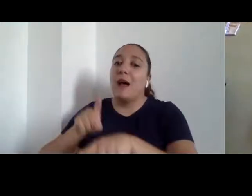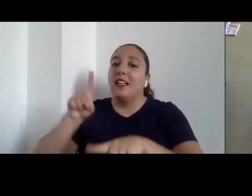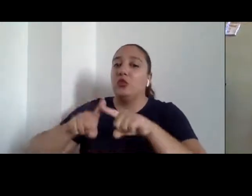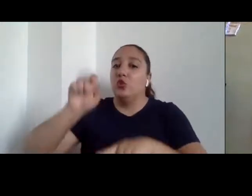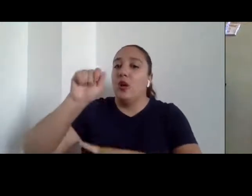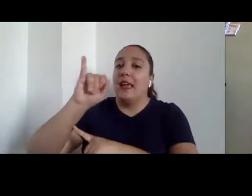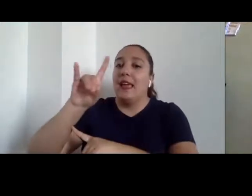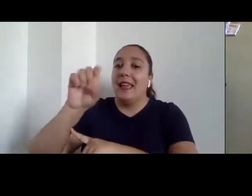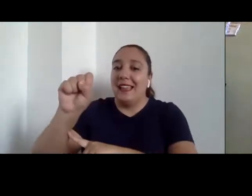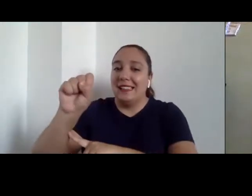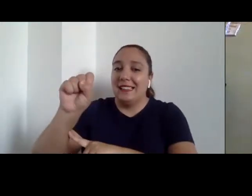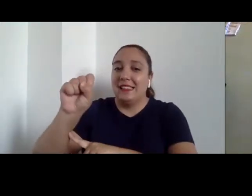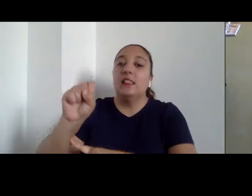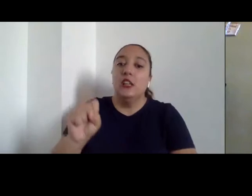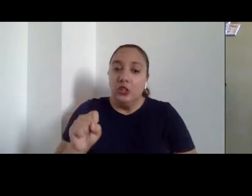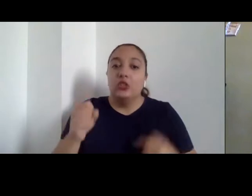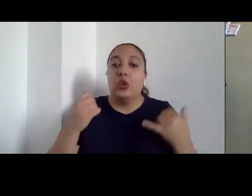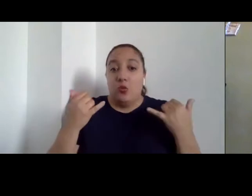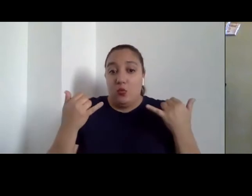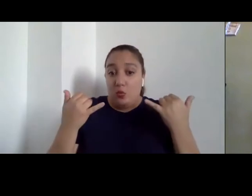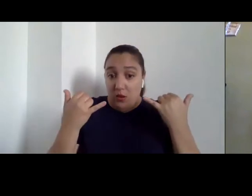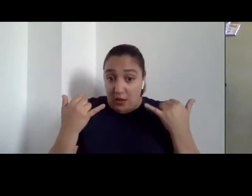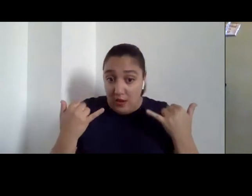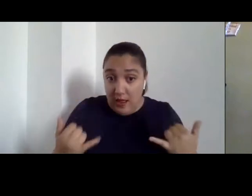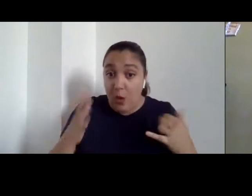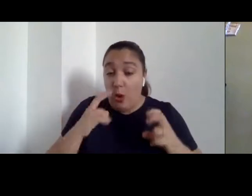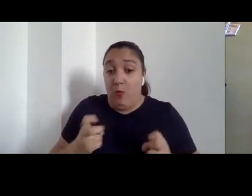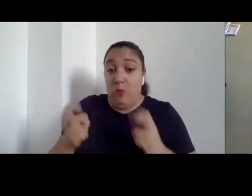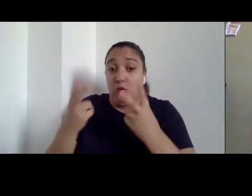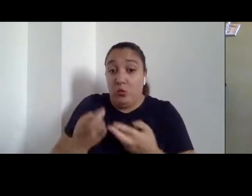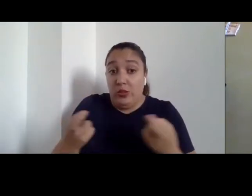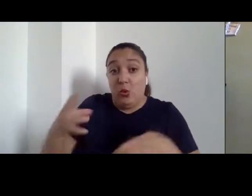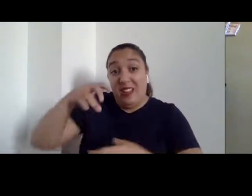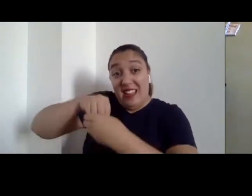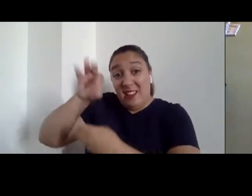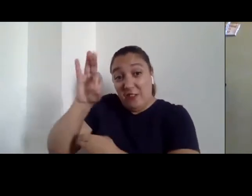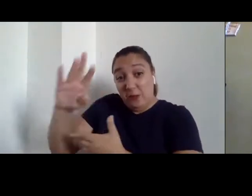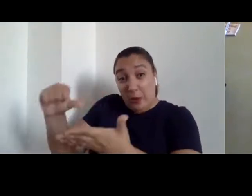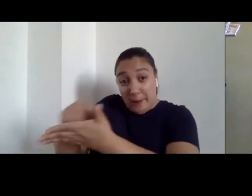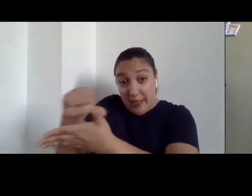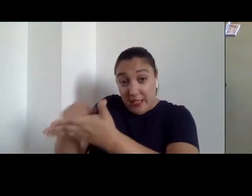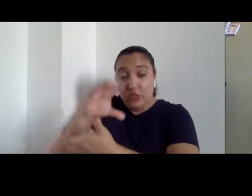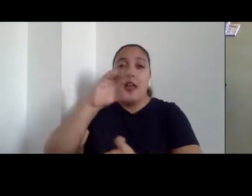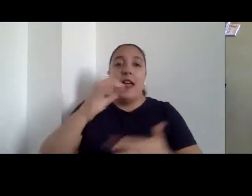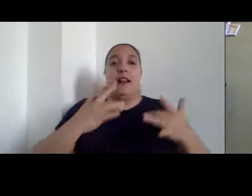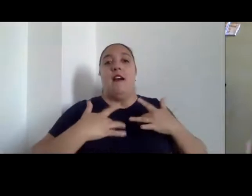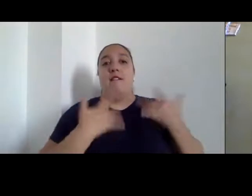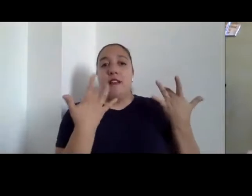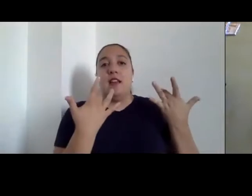and post them on the Facebook and the web event page on our website, so we can keep